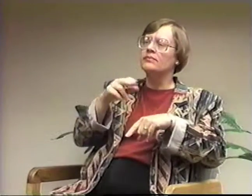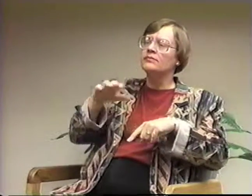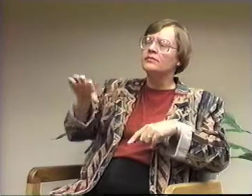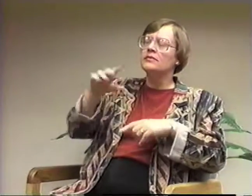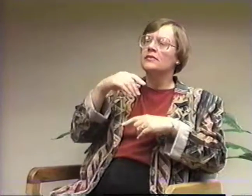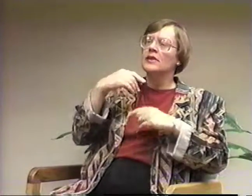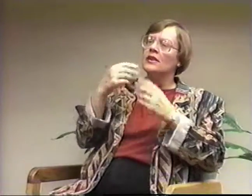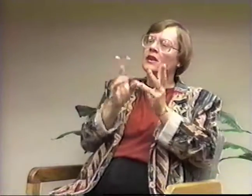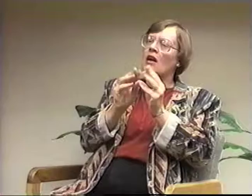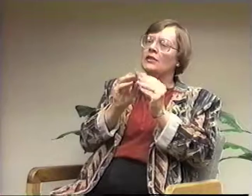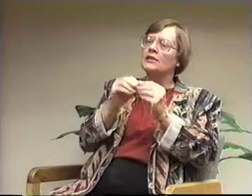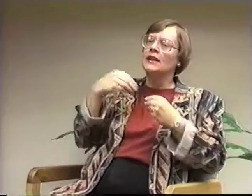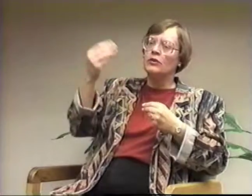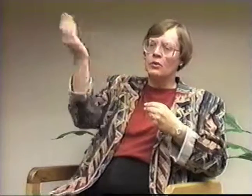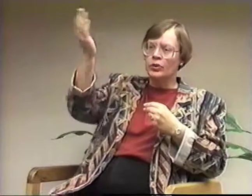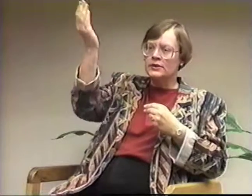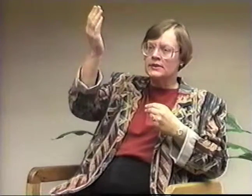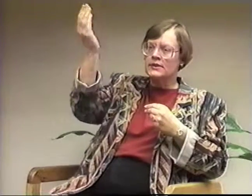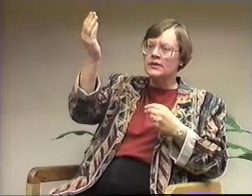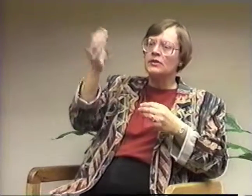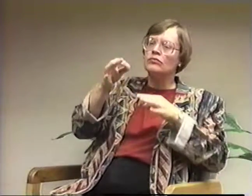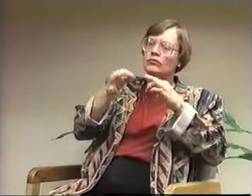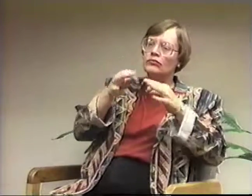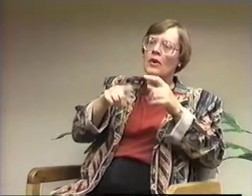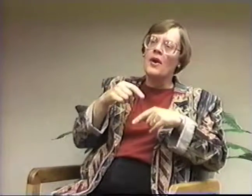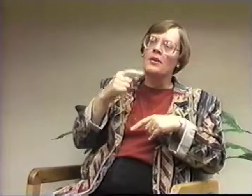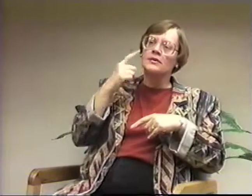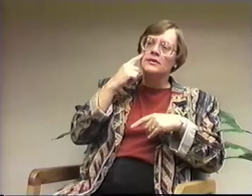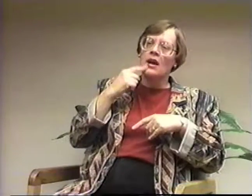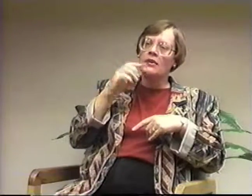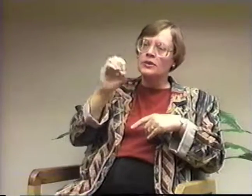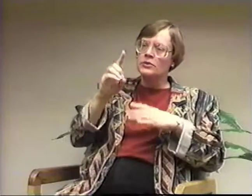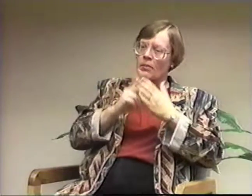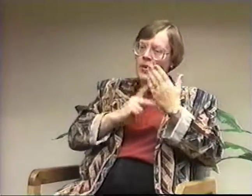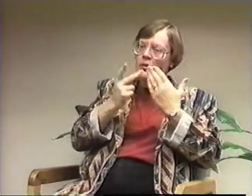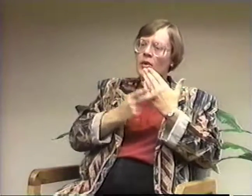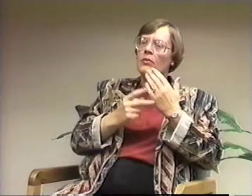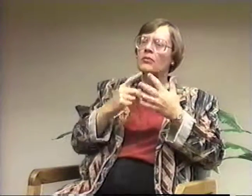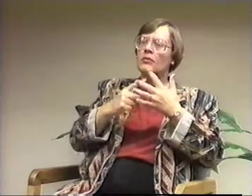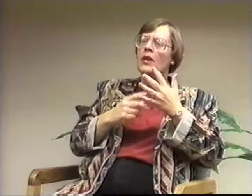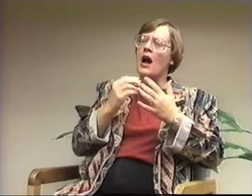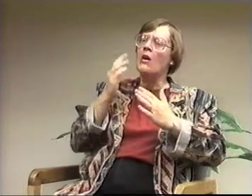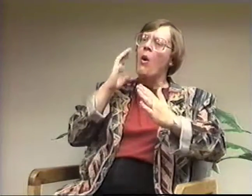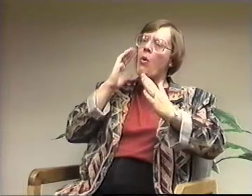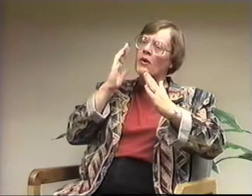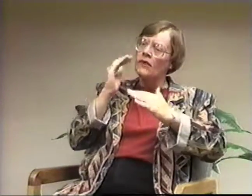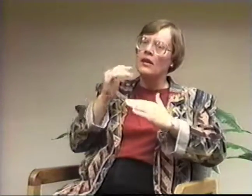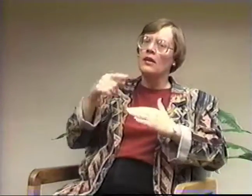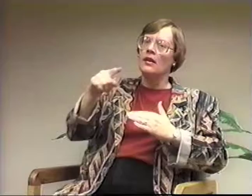I go to national conferences and give presentations on Deaf education